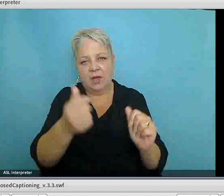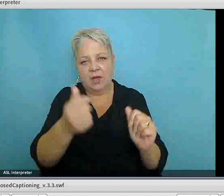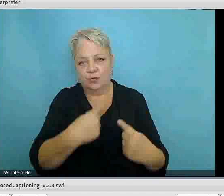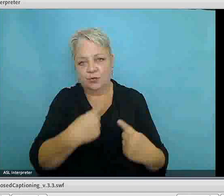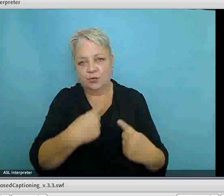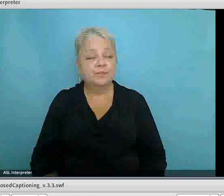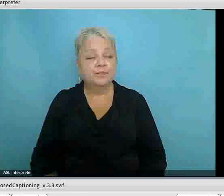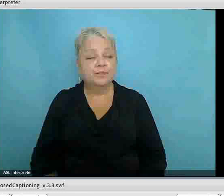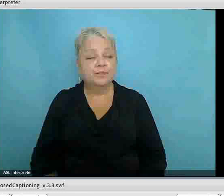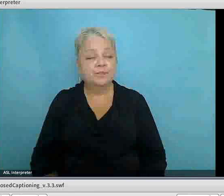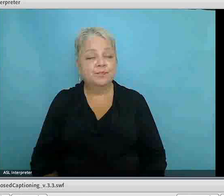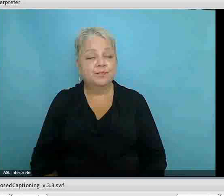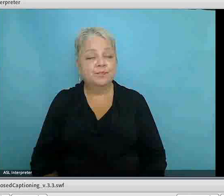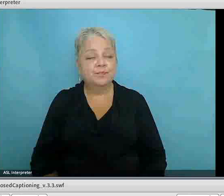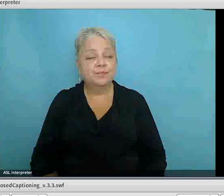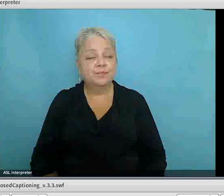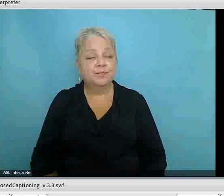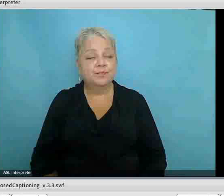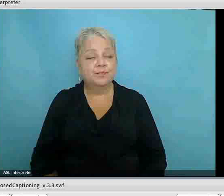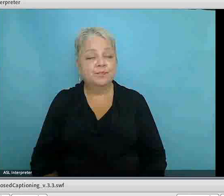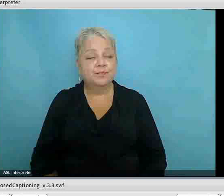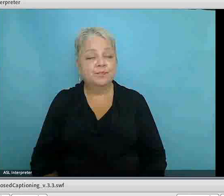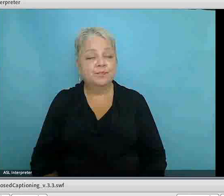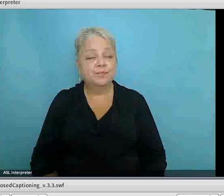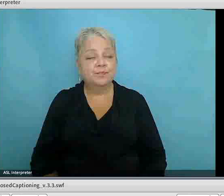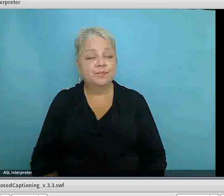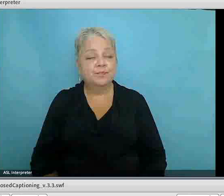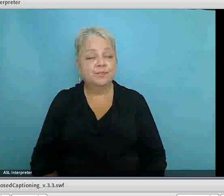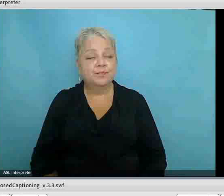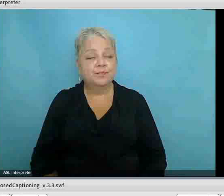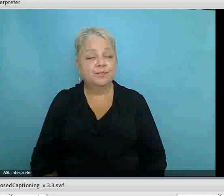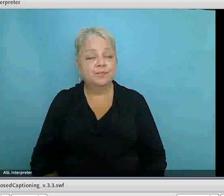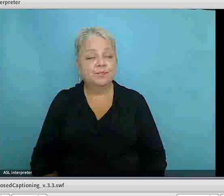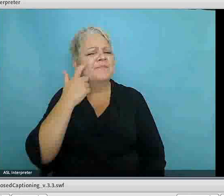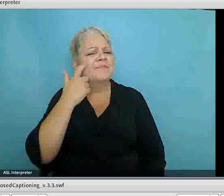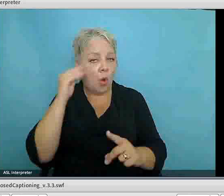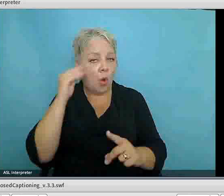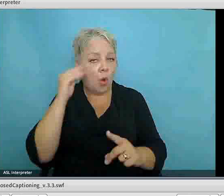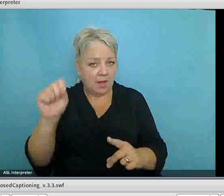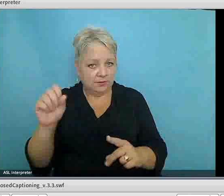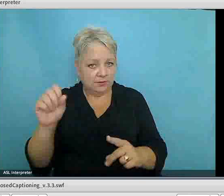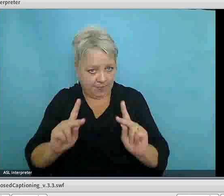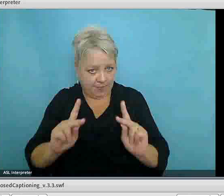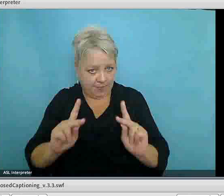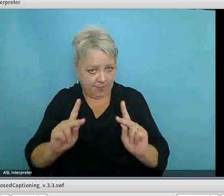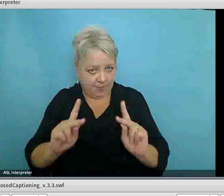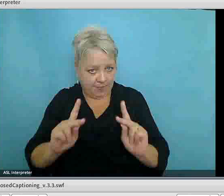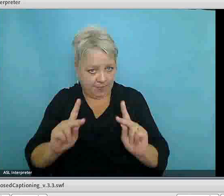Will there be someone available on the Care Team to help members who are experiencing homelessness?